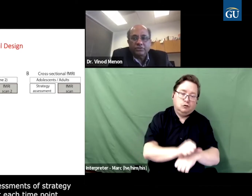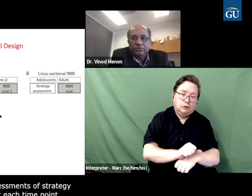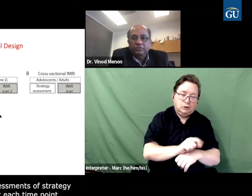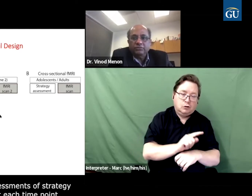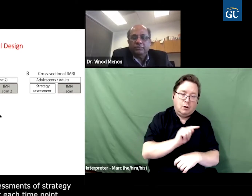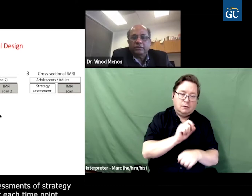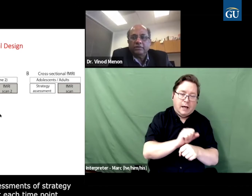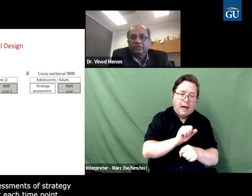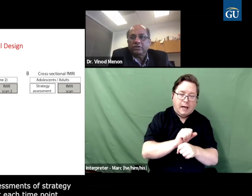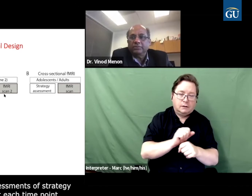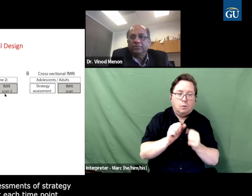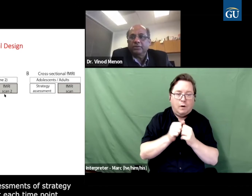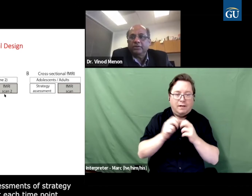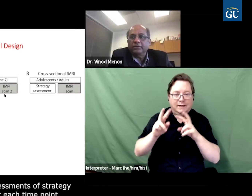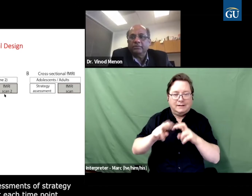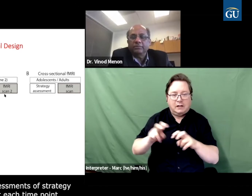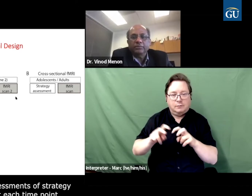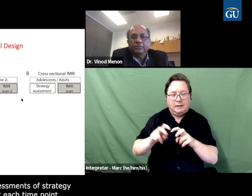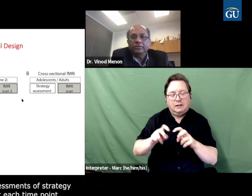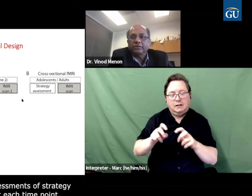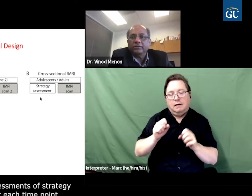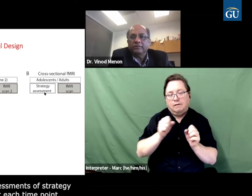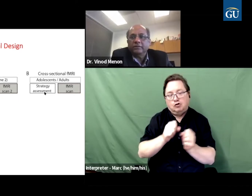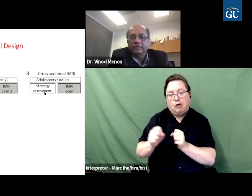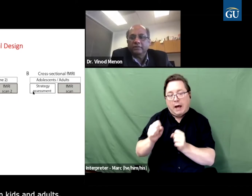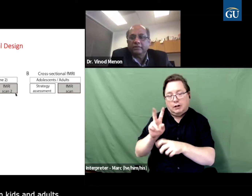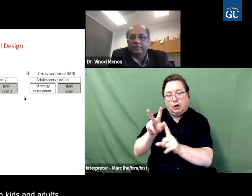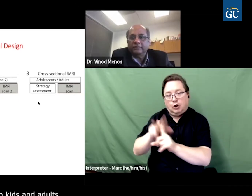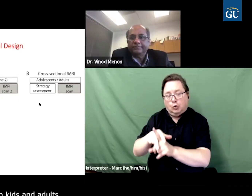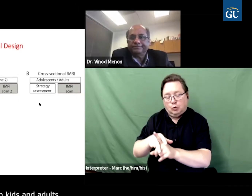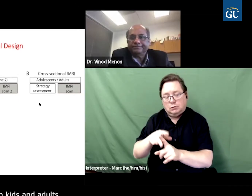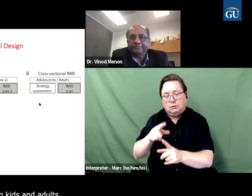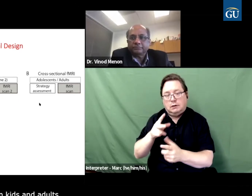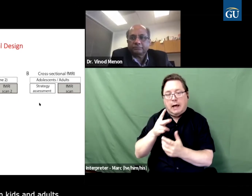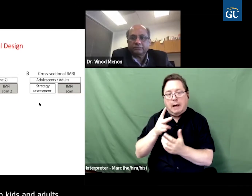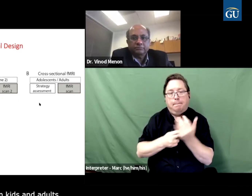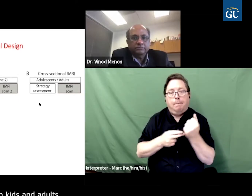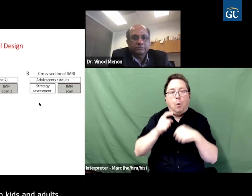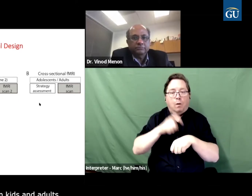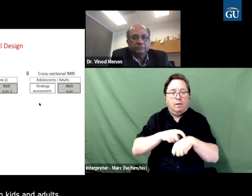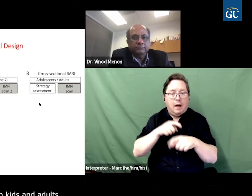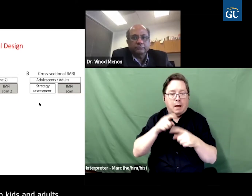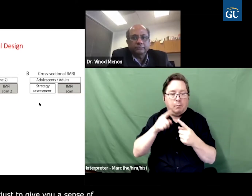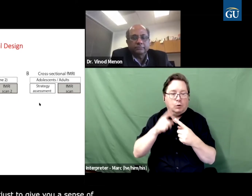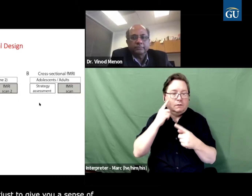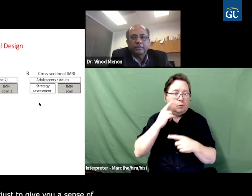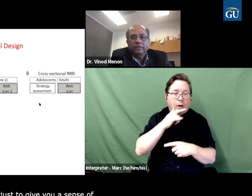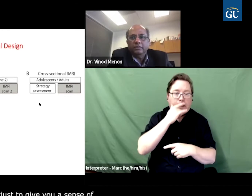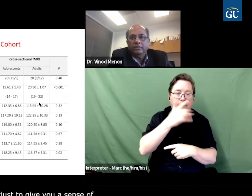assessments of strategy use at each time point both in kids and adults